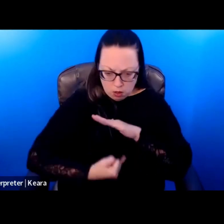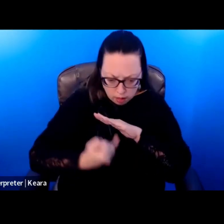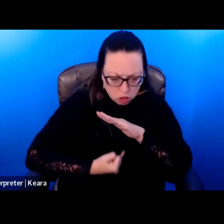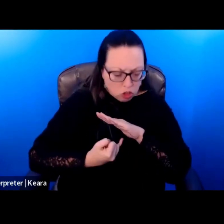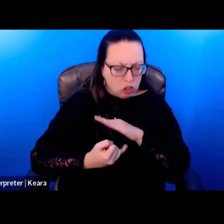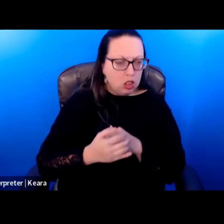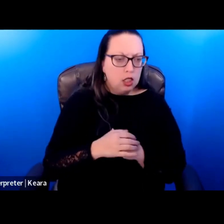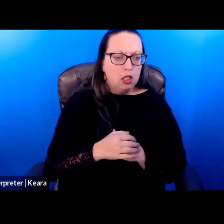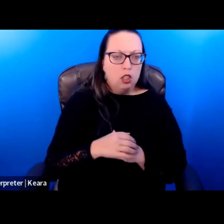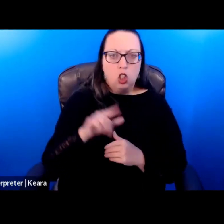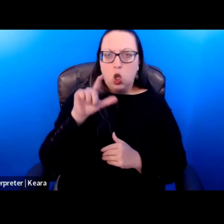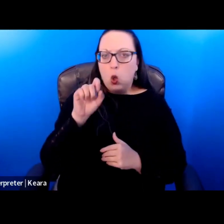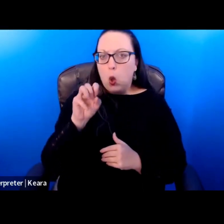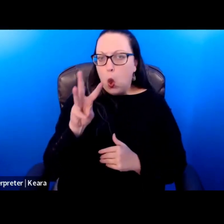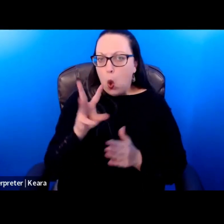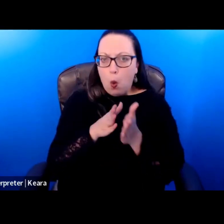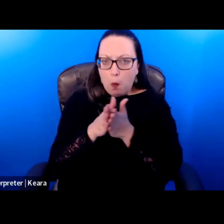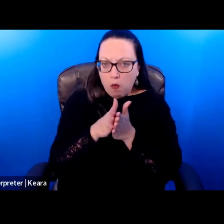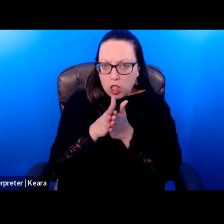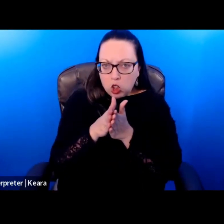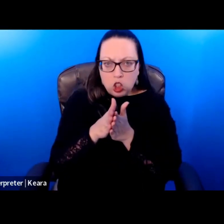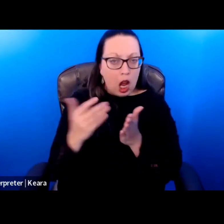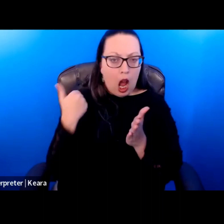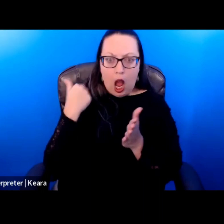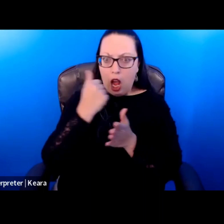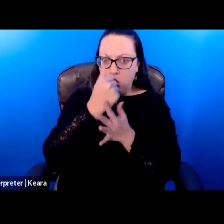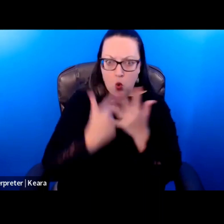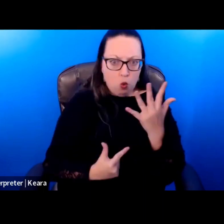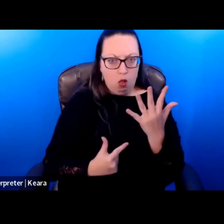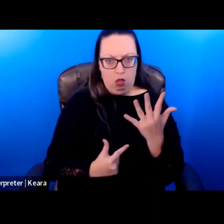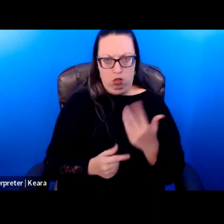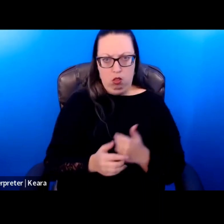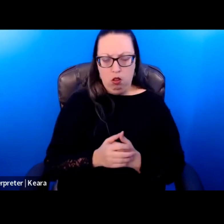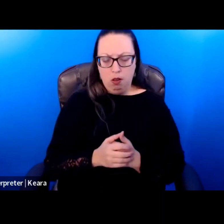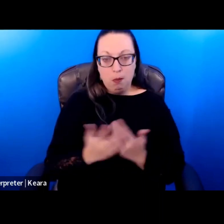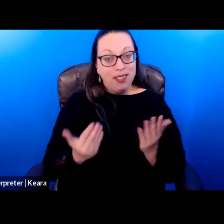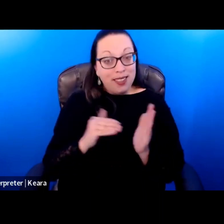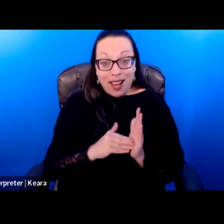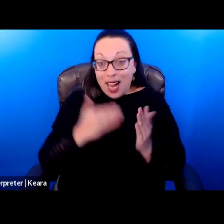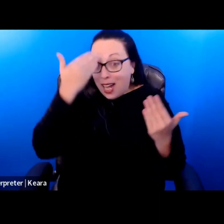the term low motivation. I had it all. But again, not knowing that that could have been